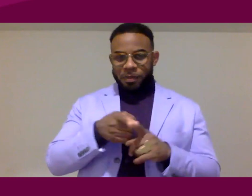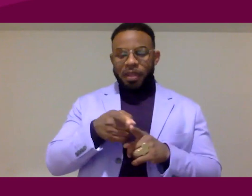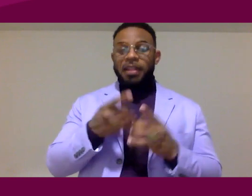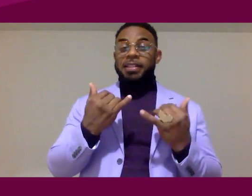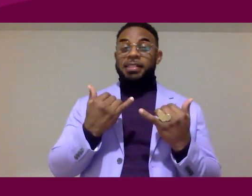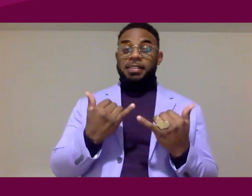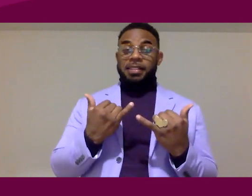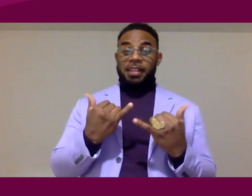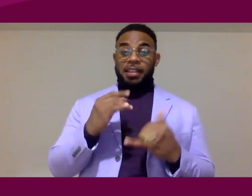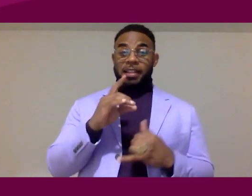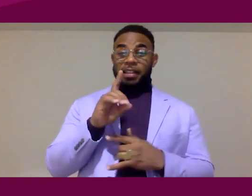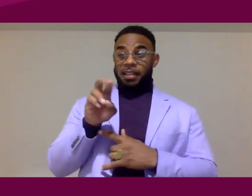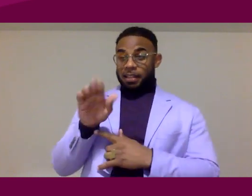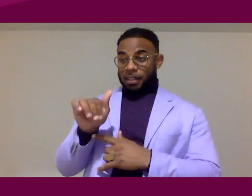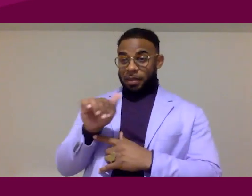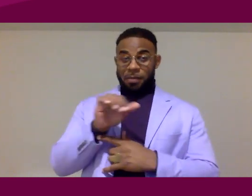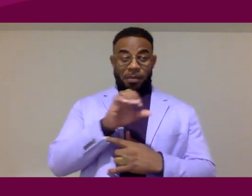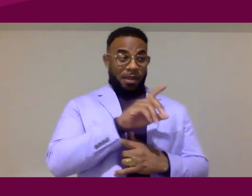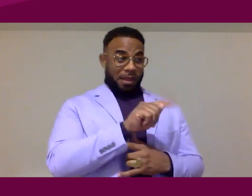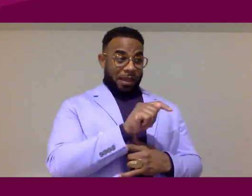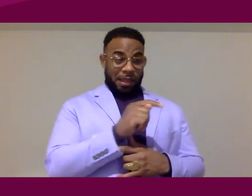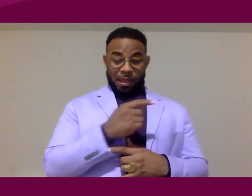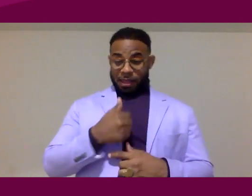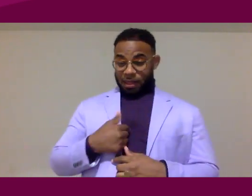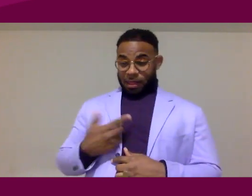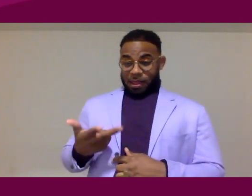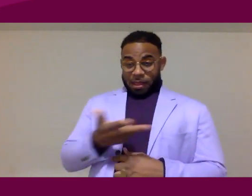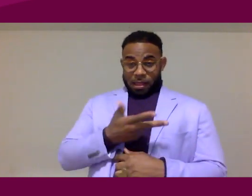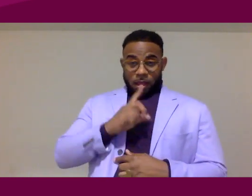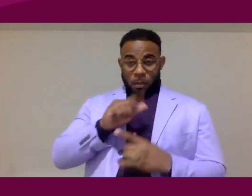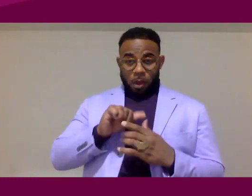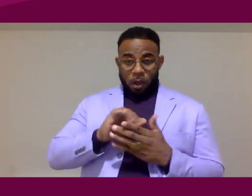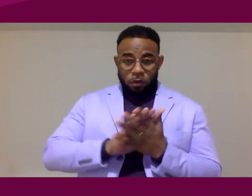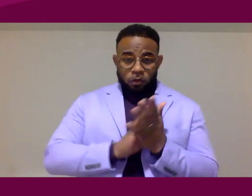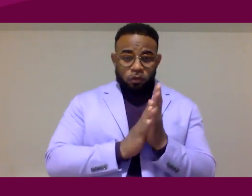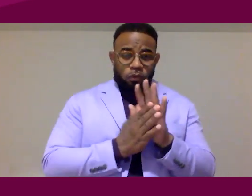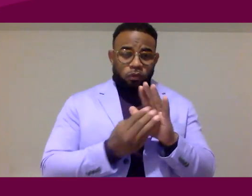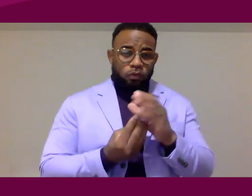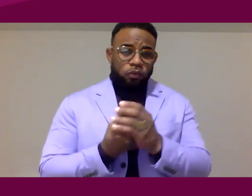Deborah, Kat, and I will be discussing the evolution of accessibility.